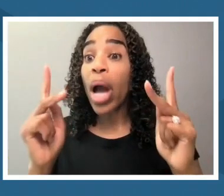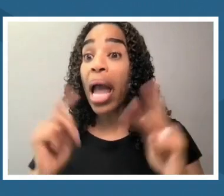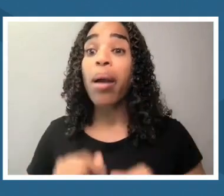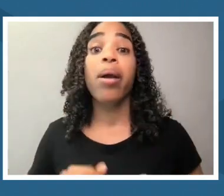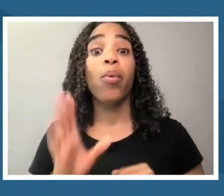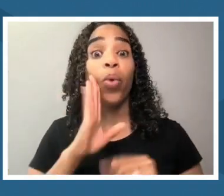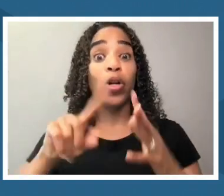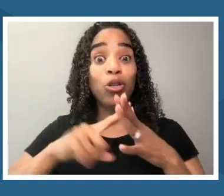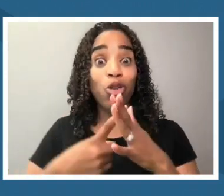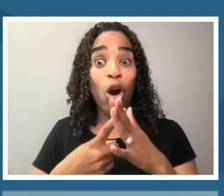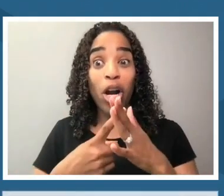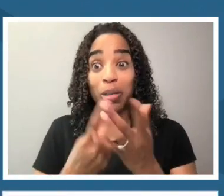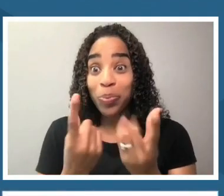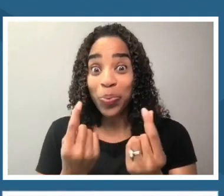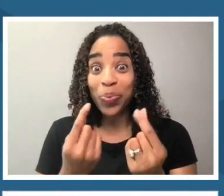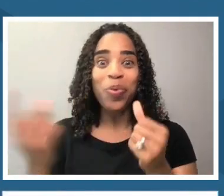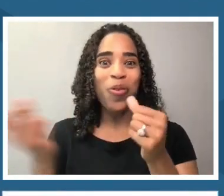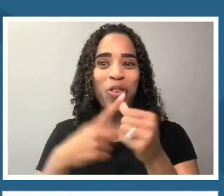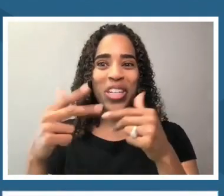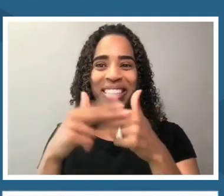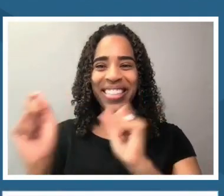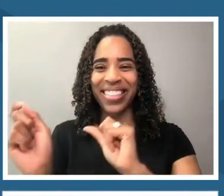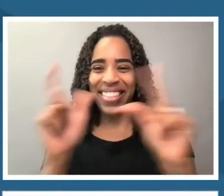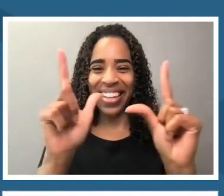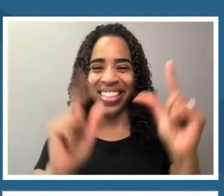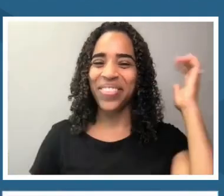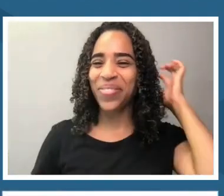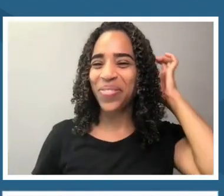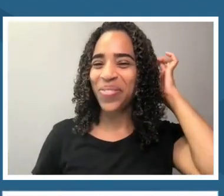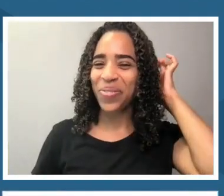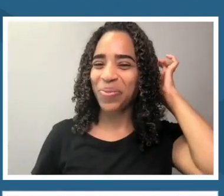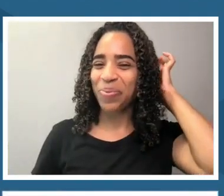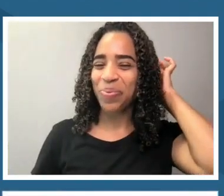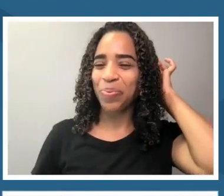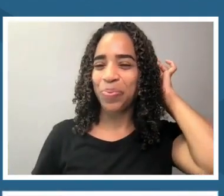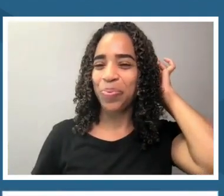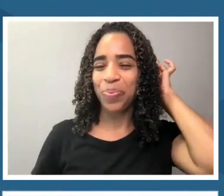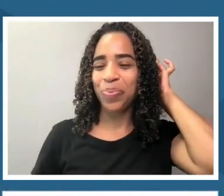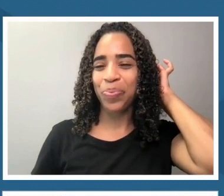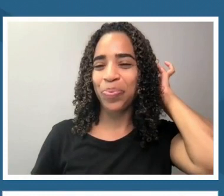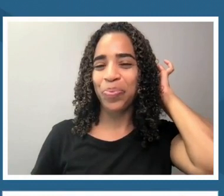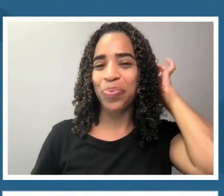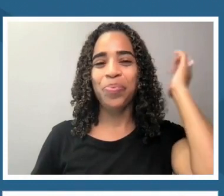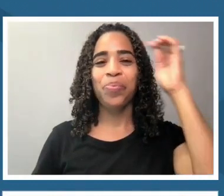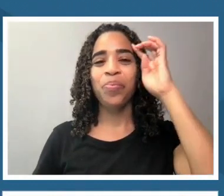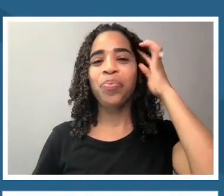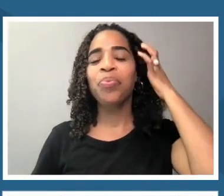put up our first slide give a little introduction of our journey